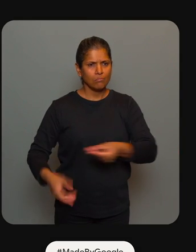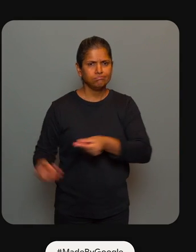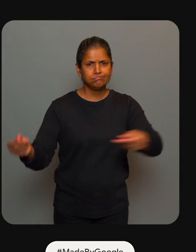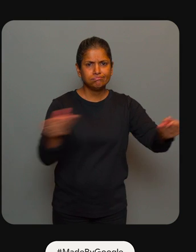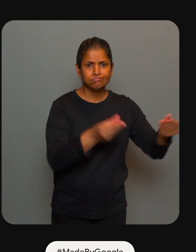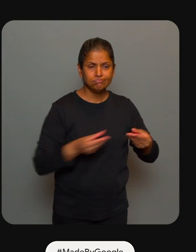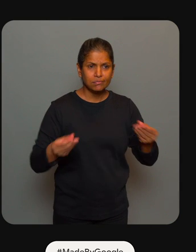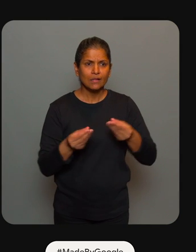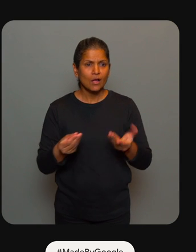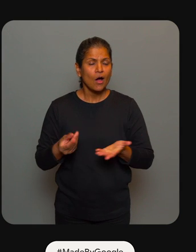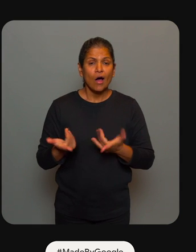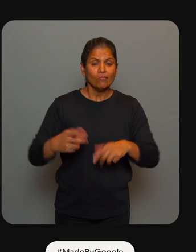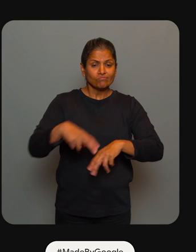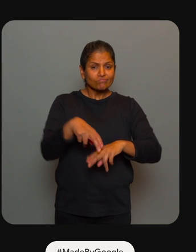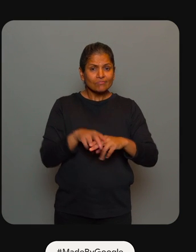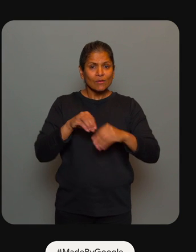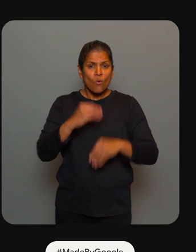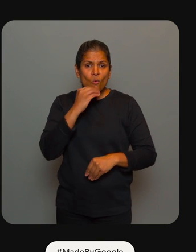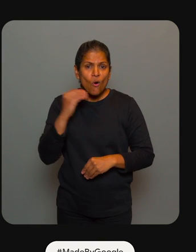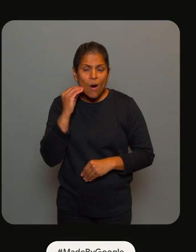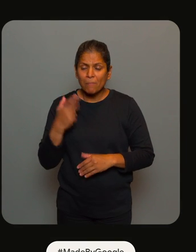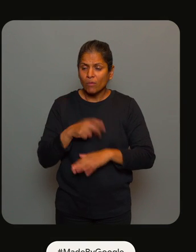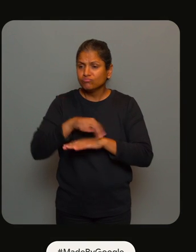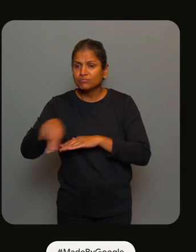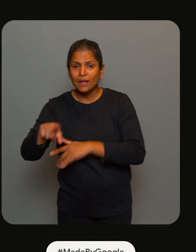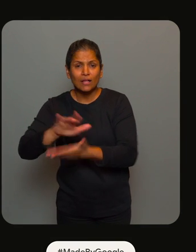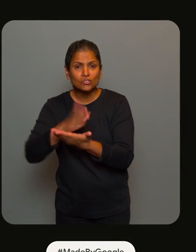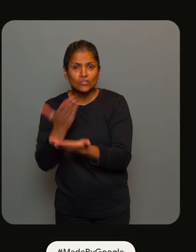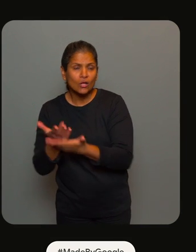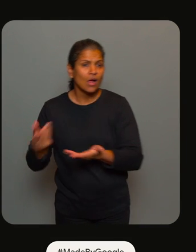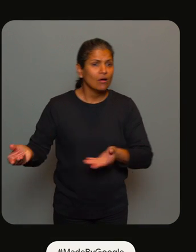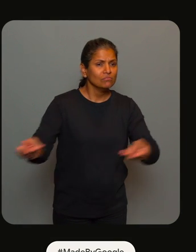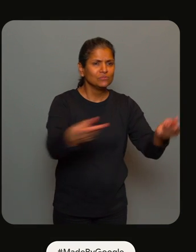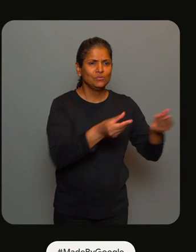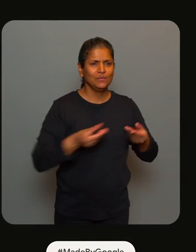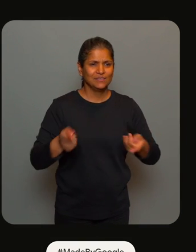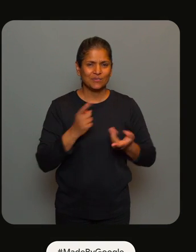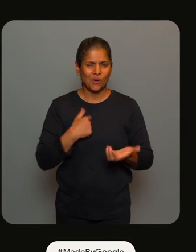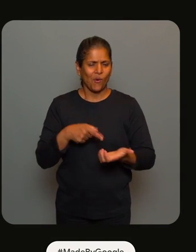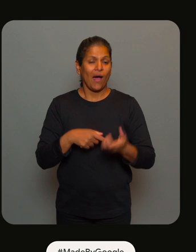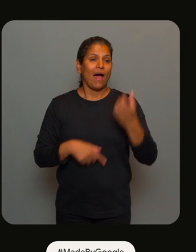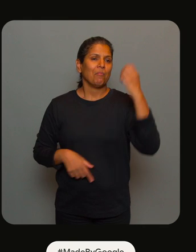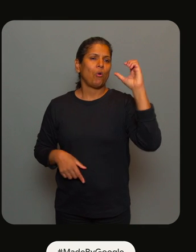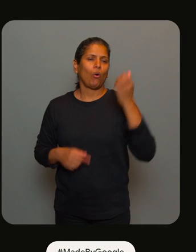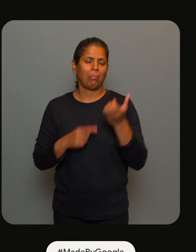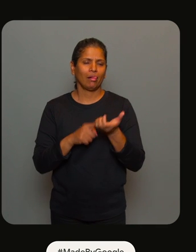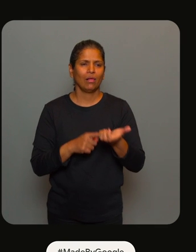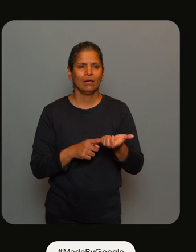the kitchen. And of course, your phone is your most constant companion.